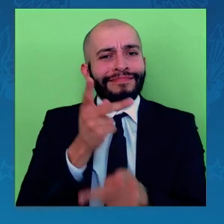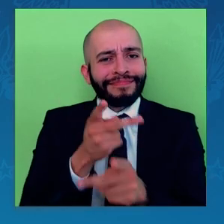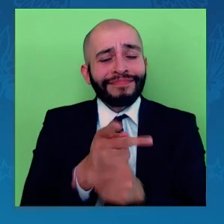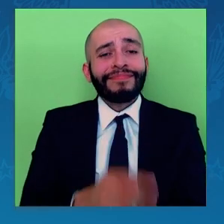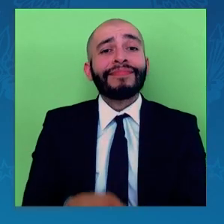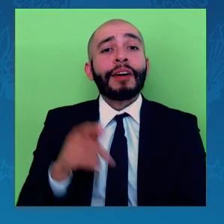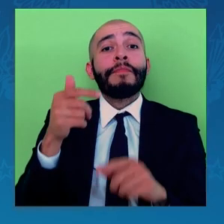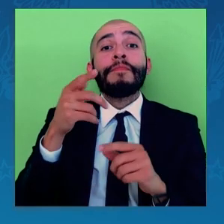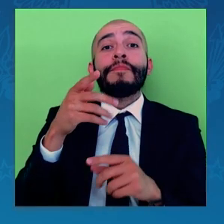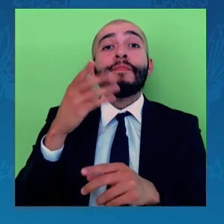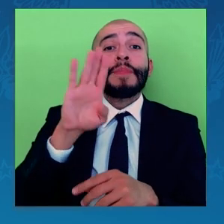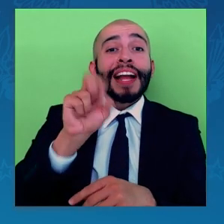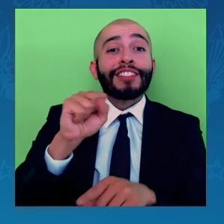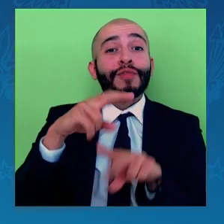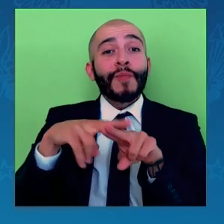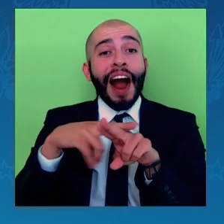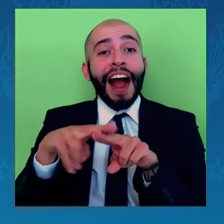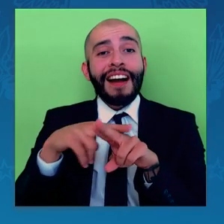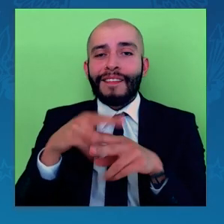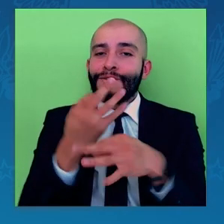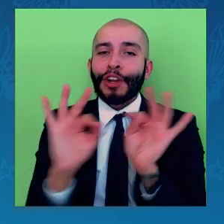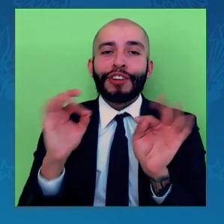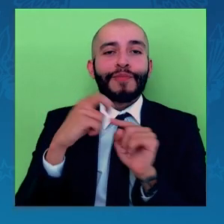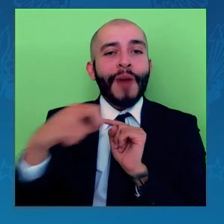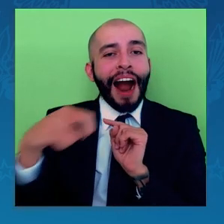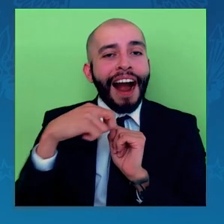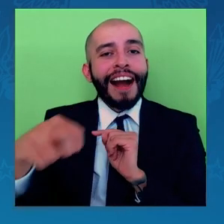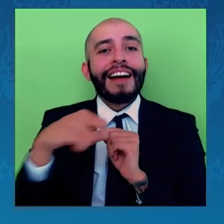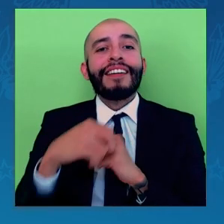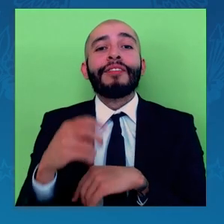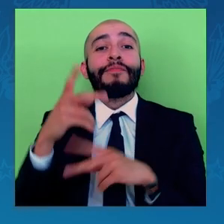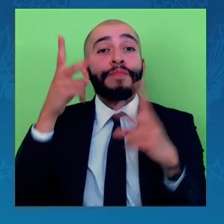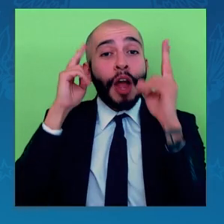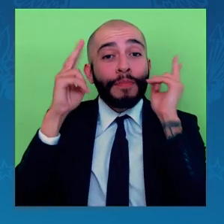Churches and barbershops opened their doors to become vaccination sites.